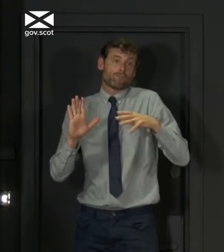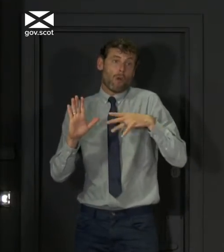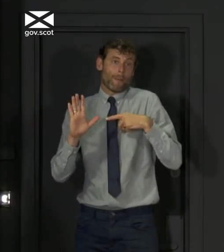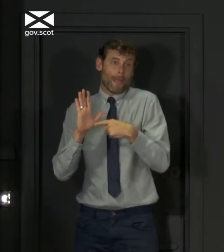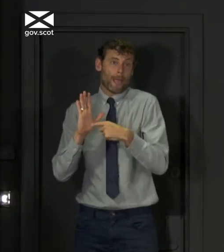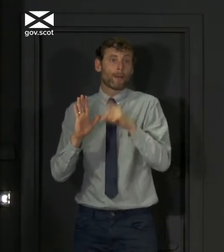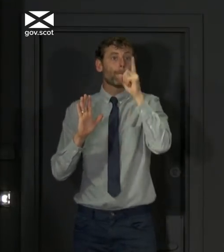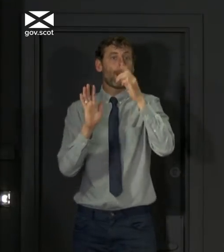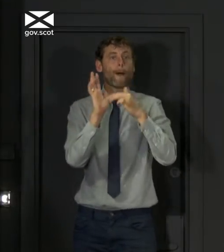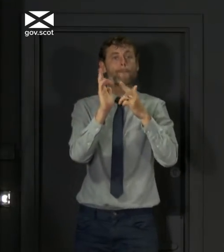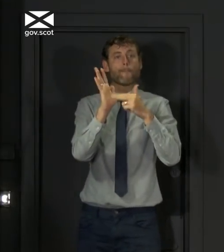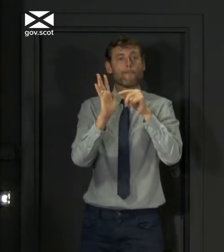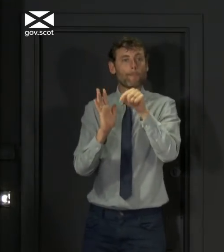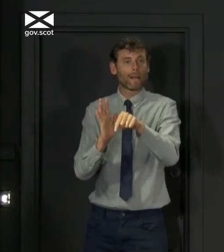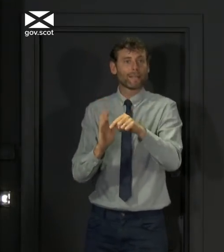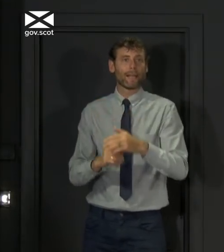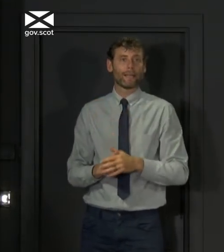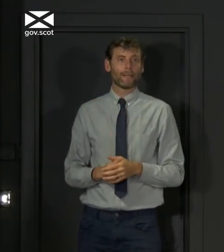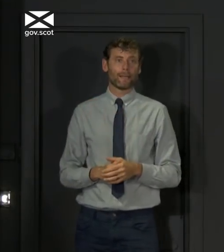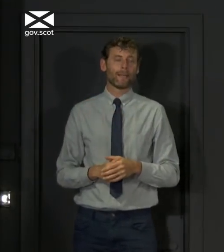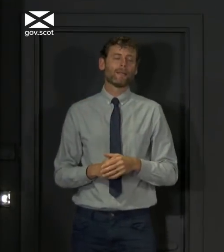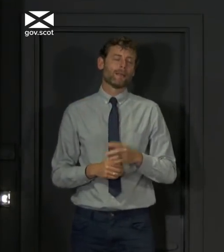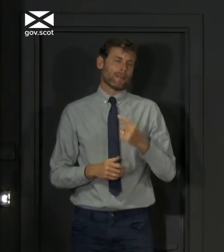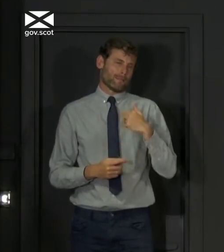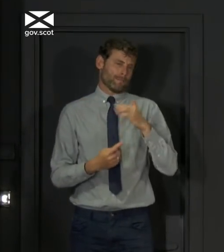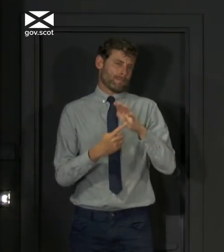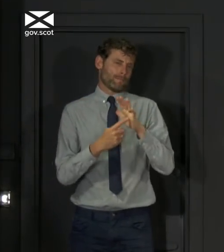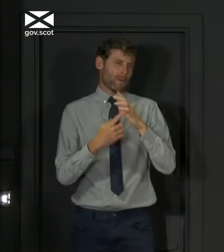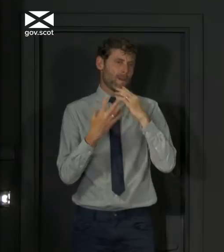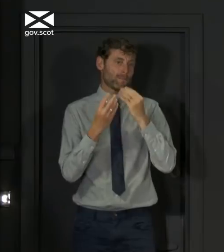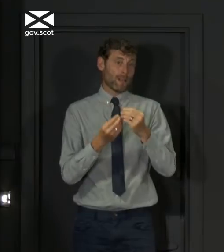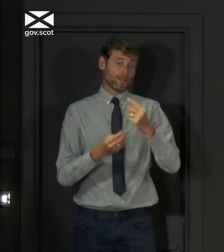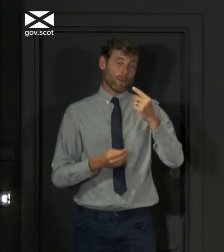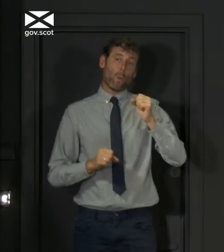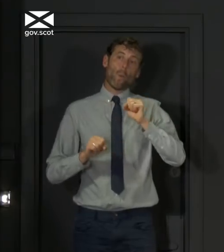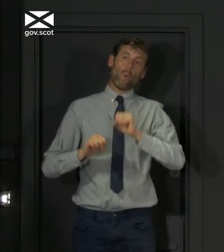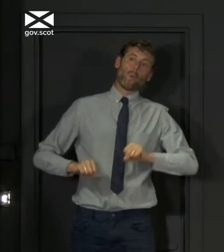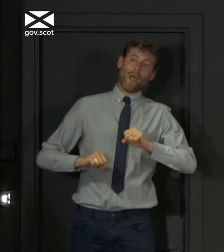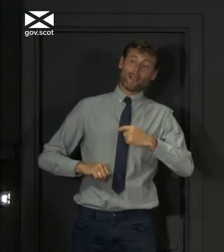from Monday, don't wait for it to be mandatory, do it now because it is for the protection